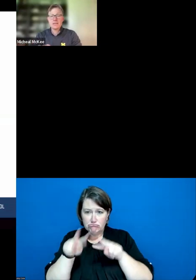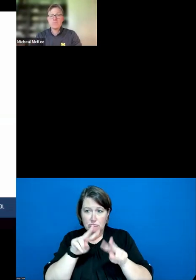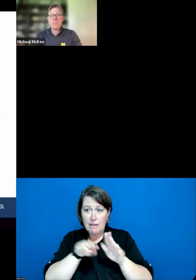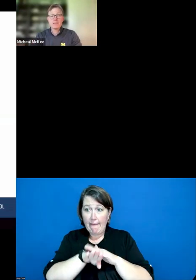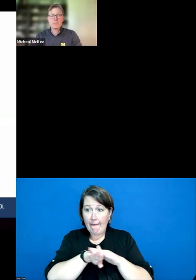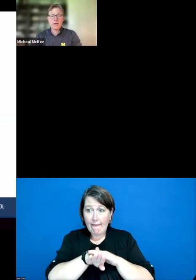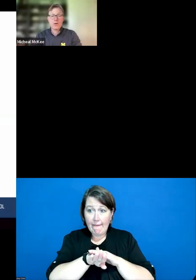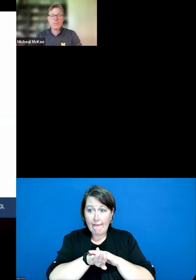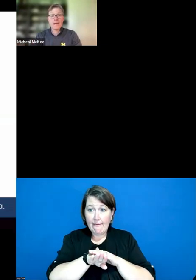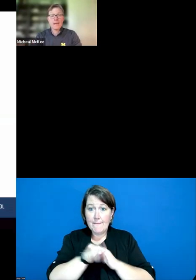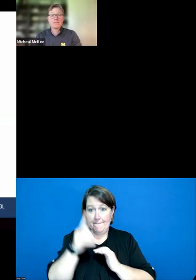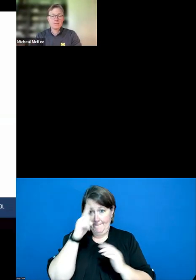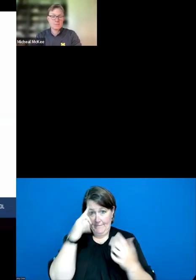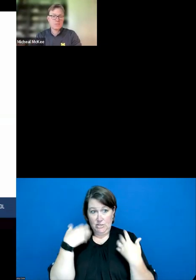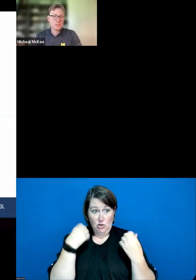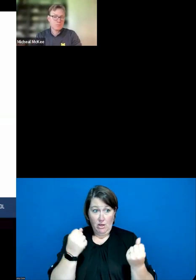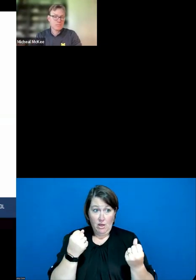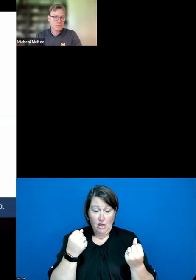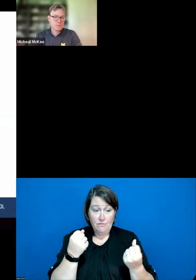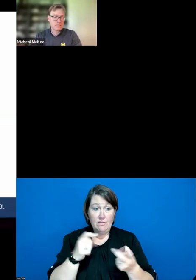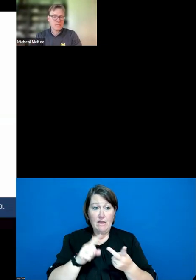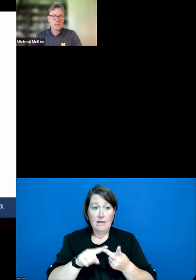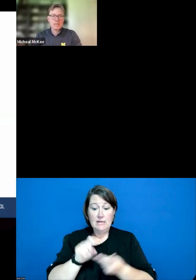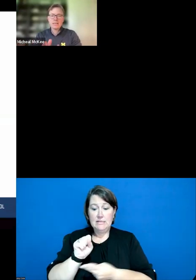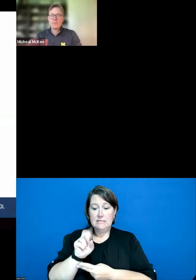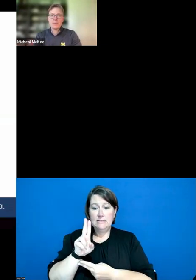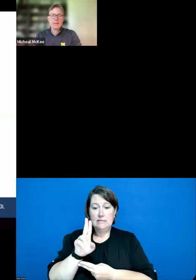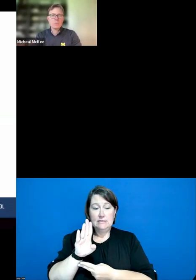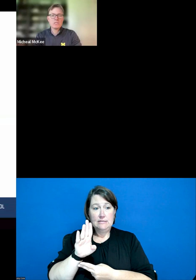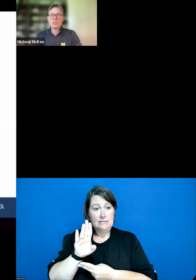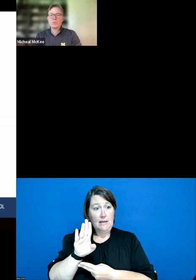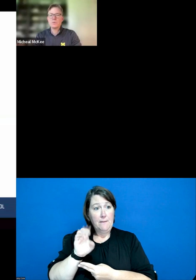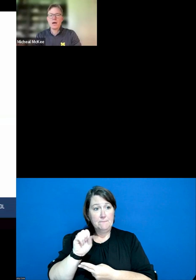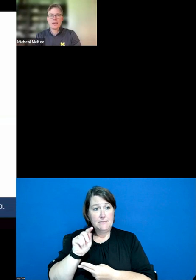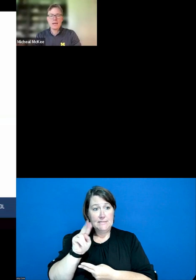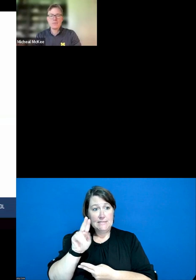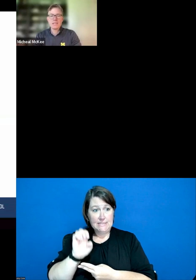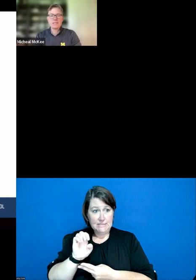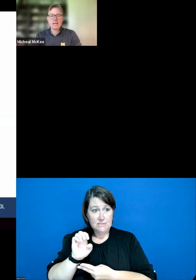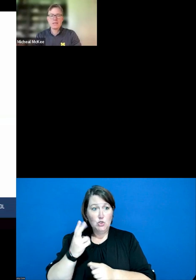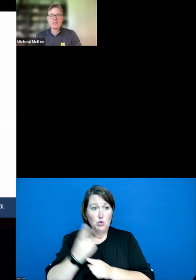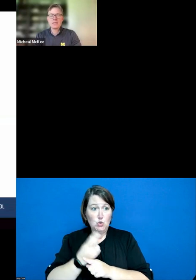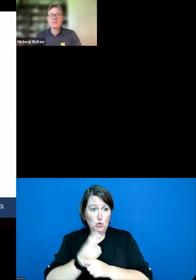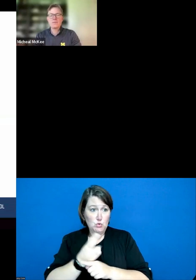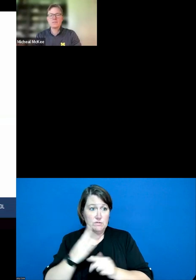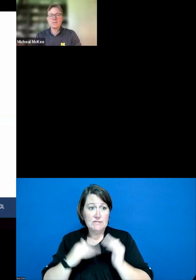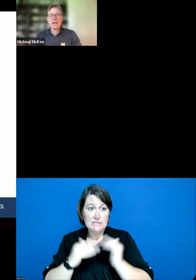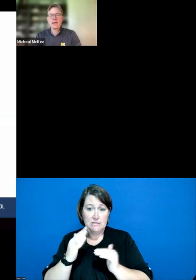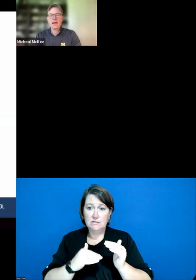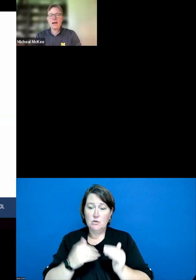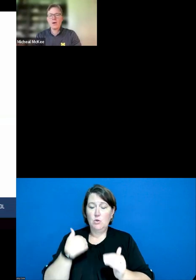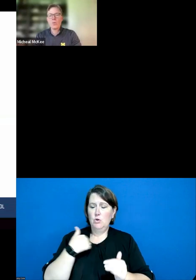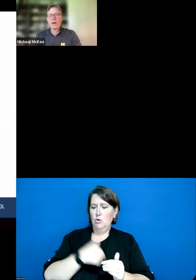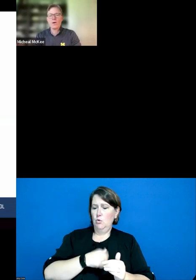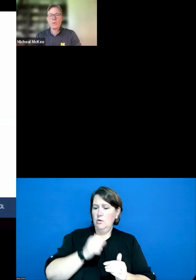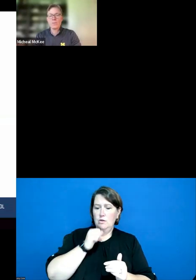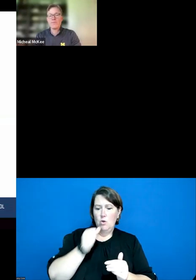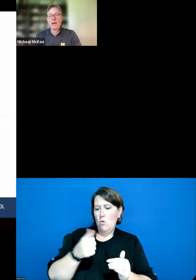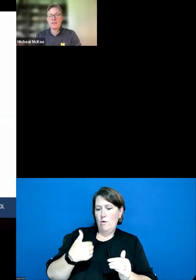in mental health and substance use facilities. Keep in mind, we do not have any data that looks at how well we provide